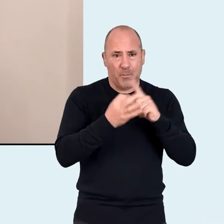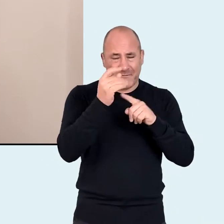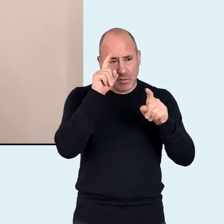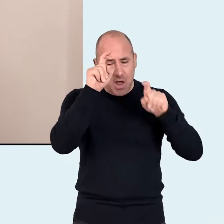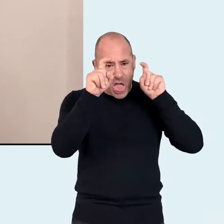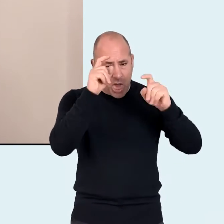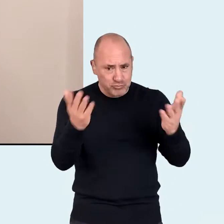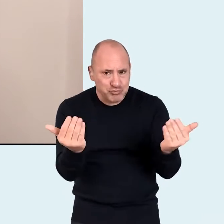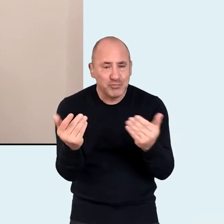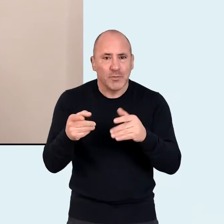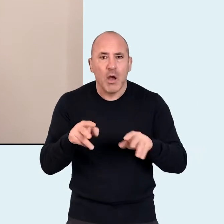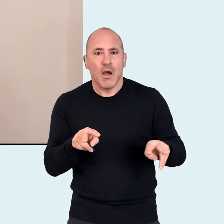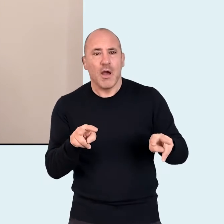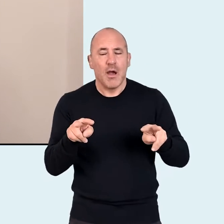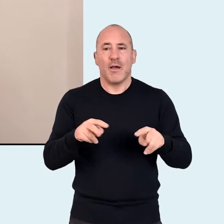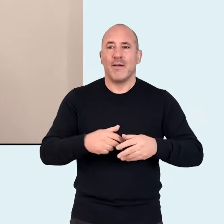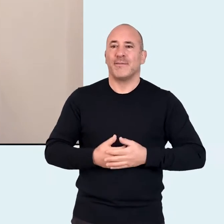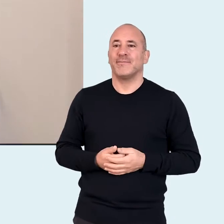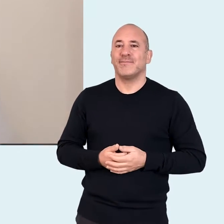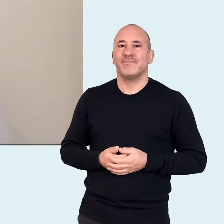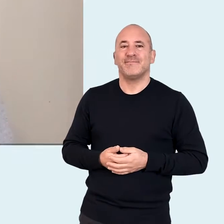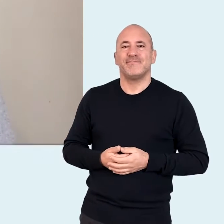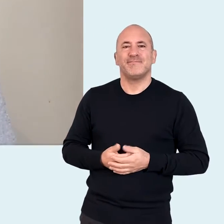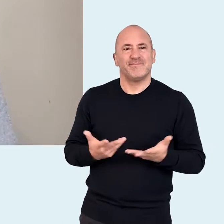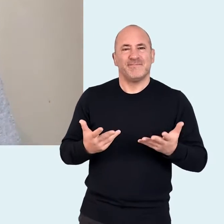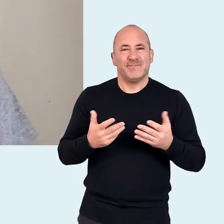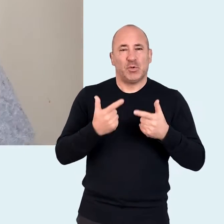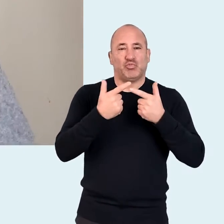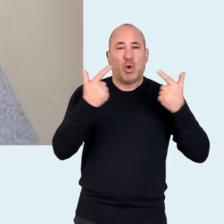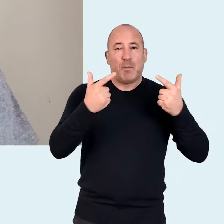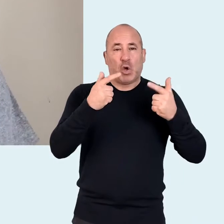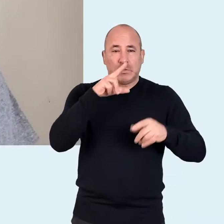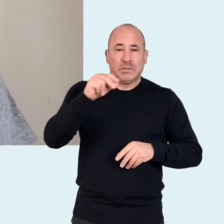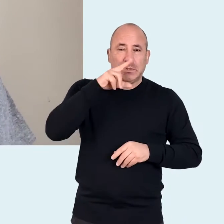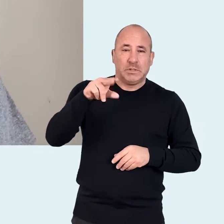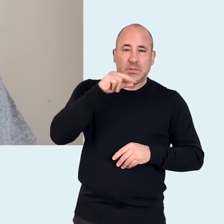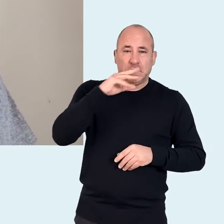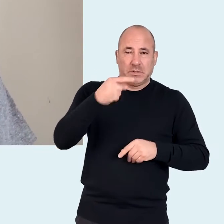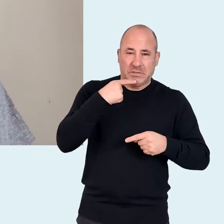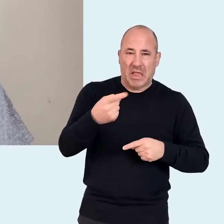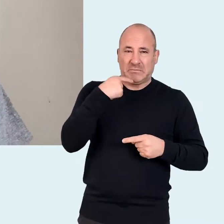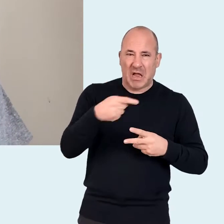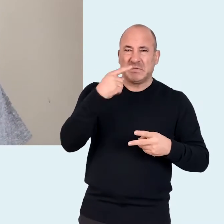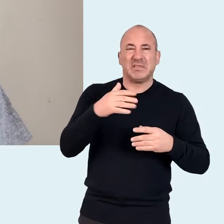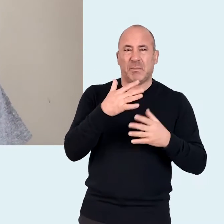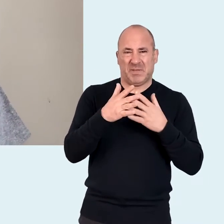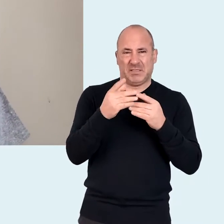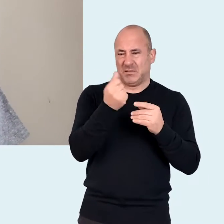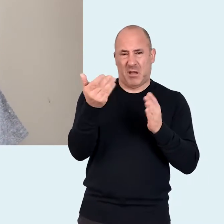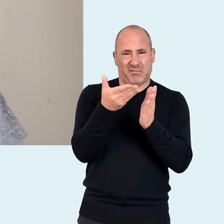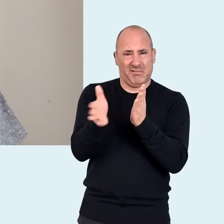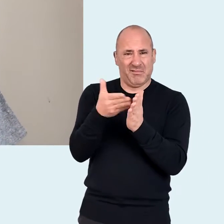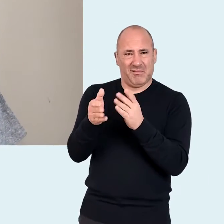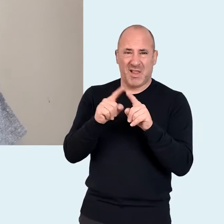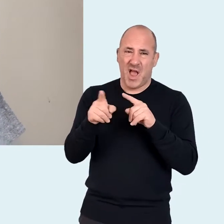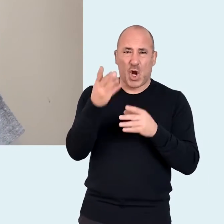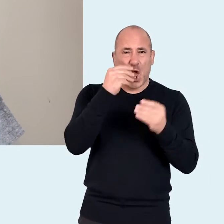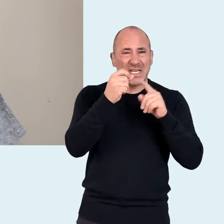people in things like improvisation. Using too much verbal instruction can exclude people, particularly those with learning disabilities.